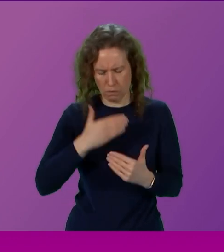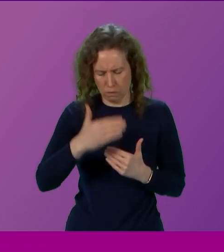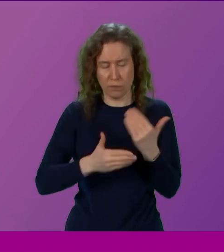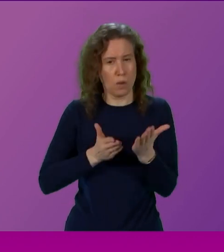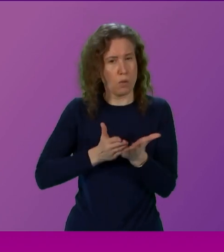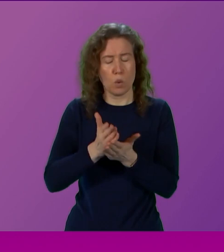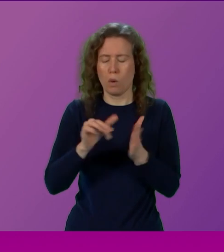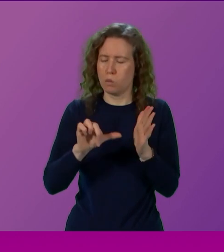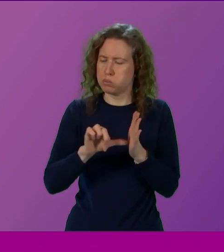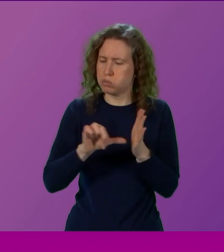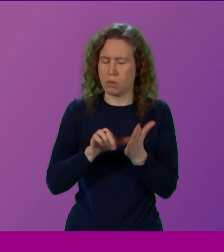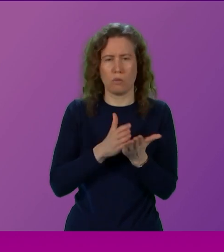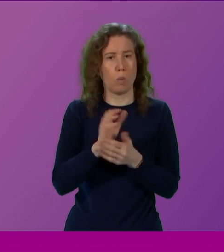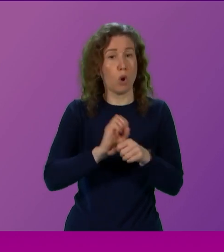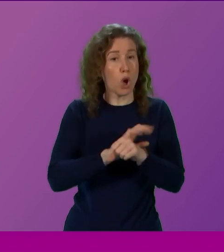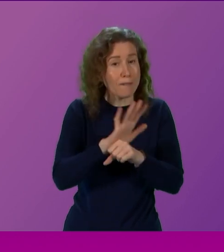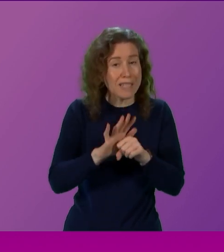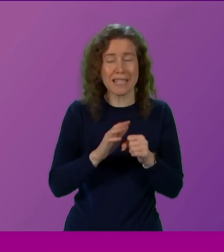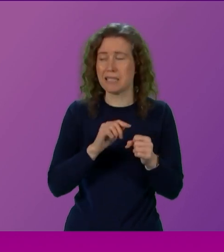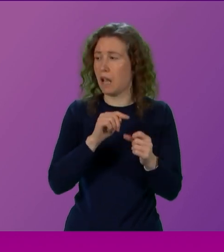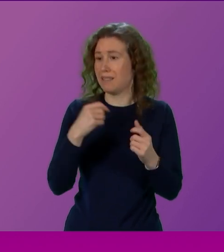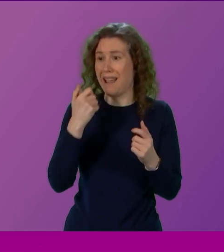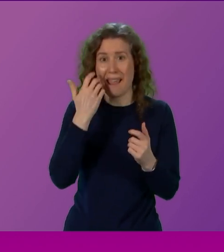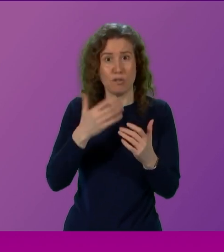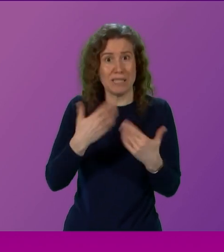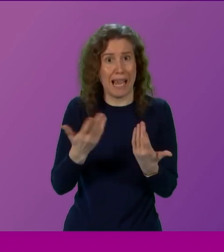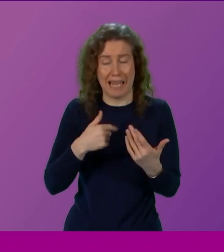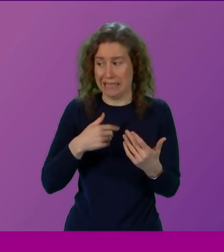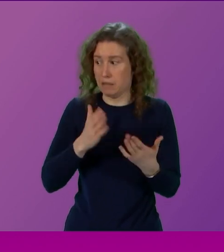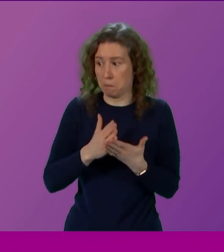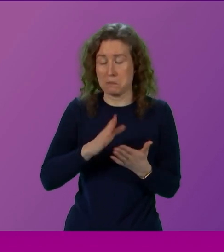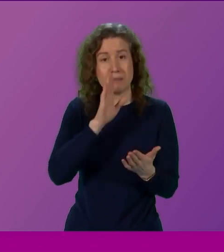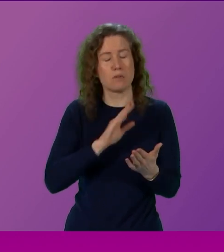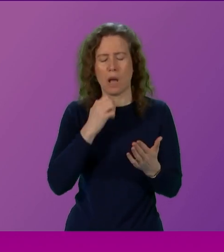the very difficult days of Covid and on every other day beside. I will continue doing that